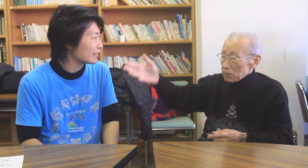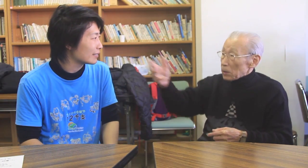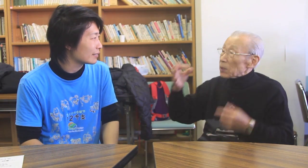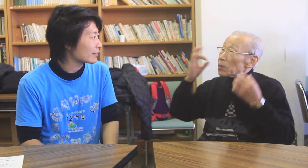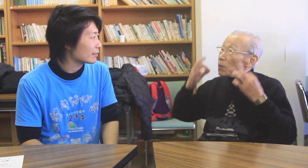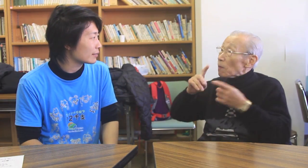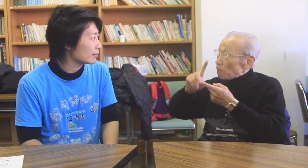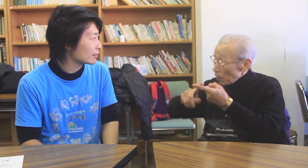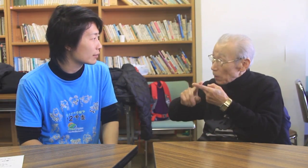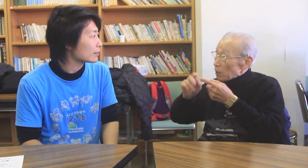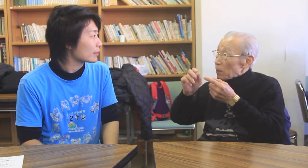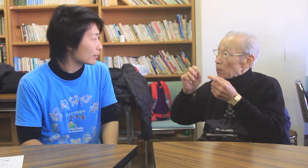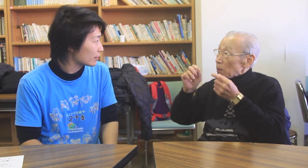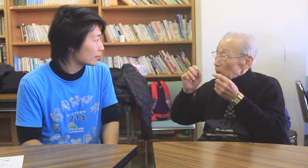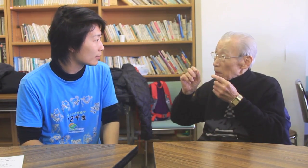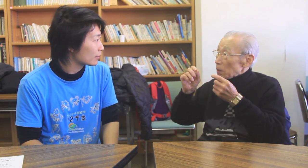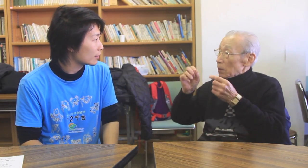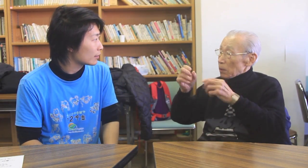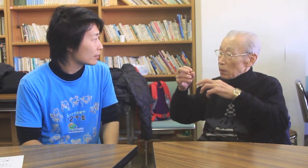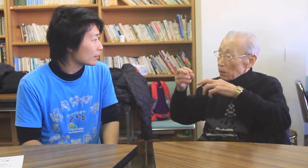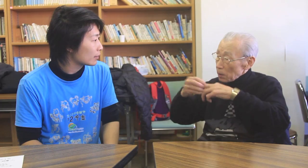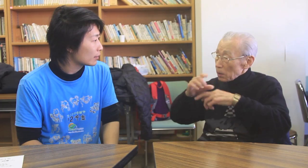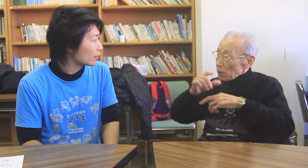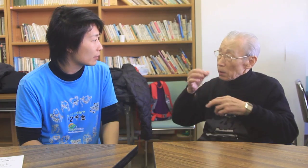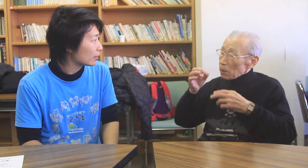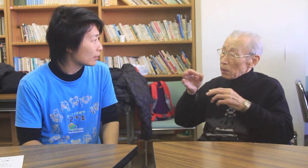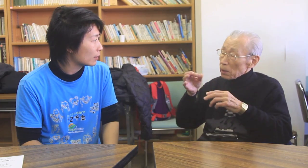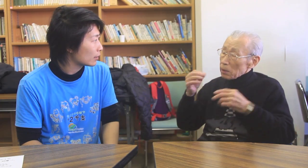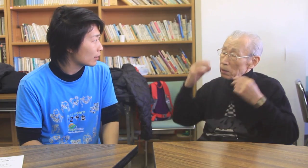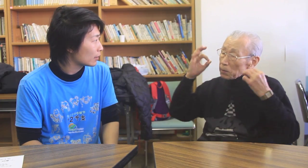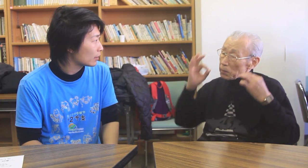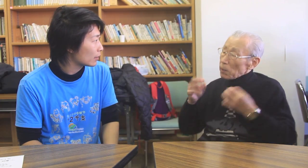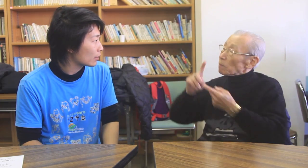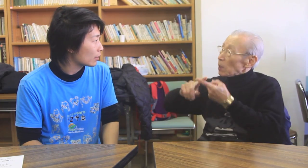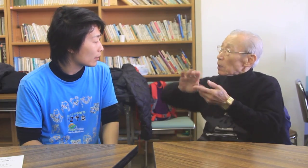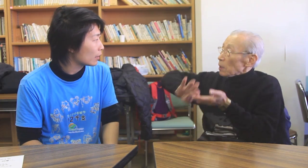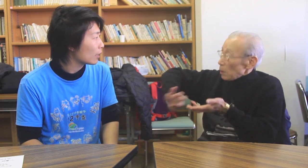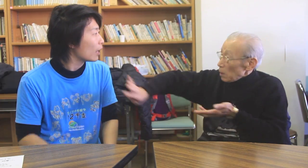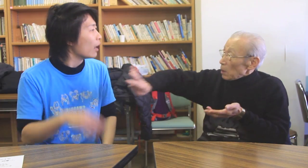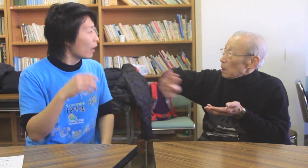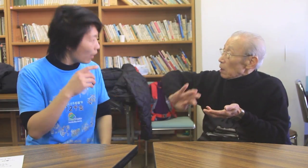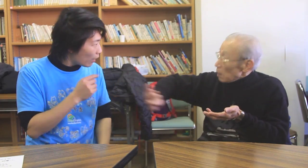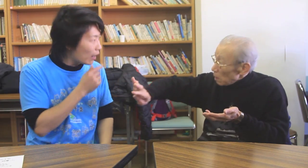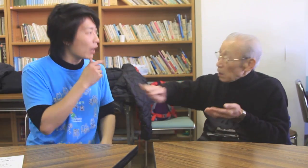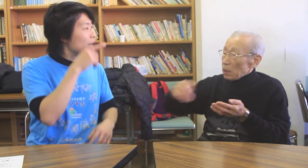Clear diamonds were then shipped off to be made into jewelry.